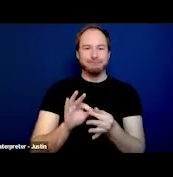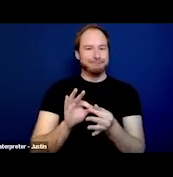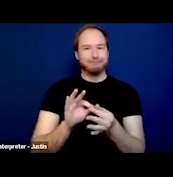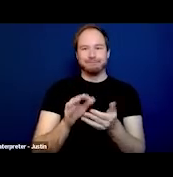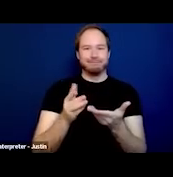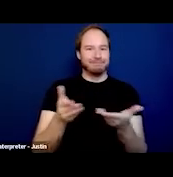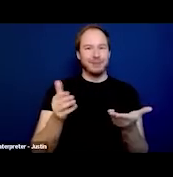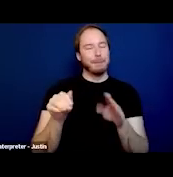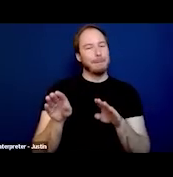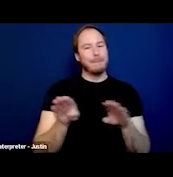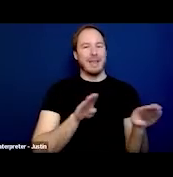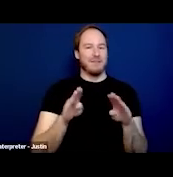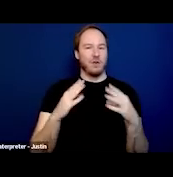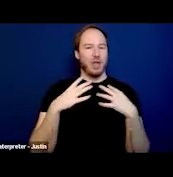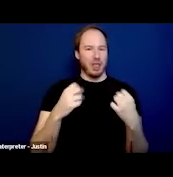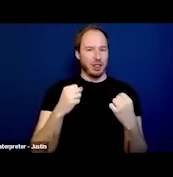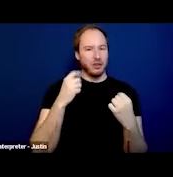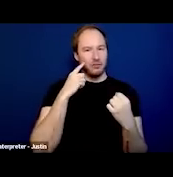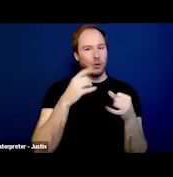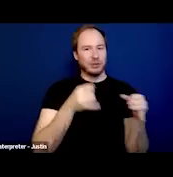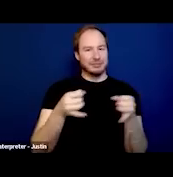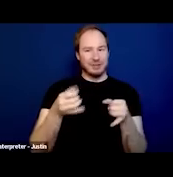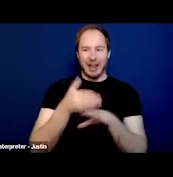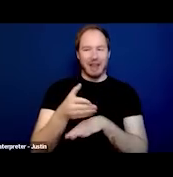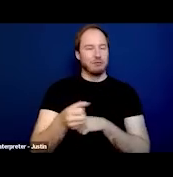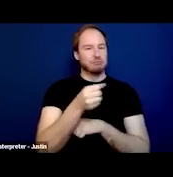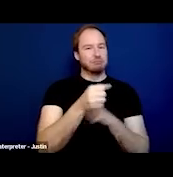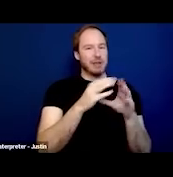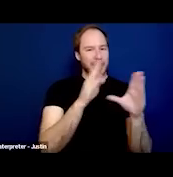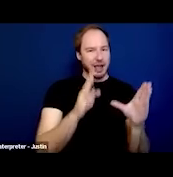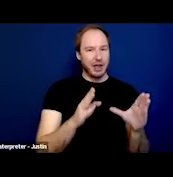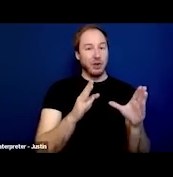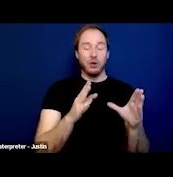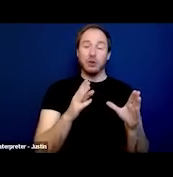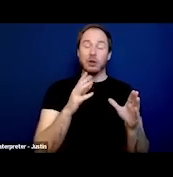behavioral health for individuals once they're housed, which is wonderful for housing,